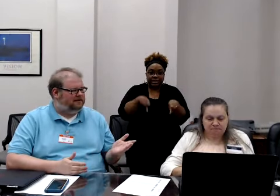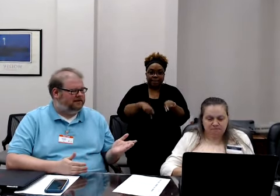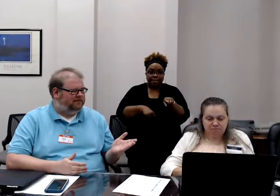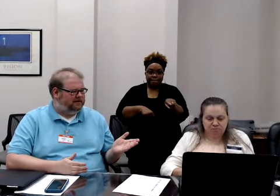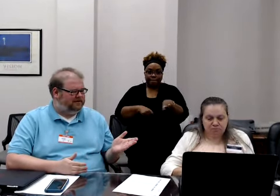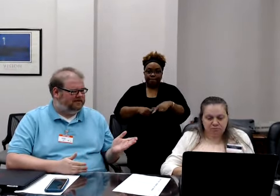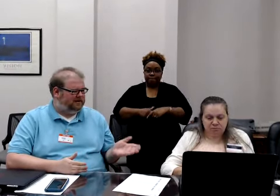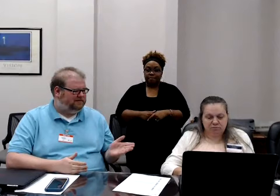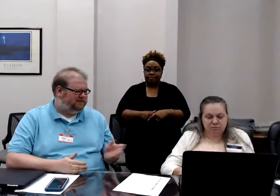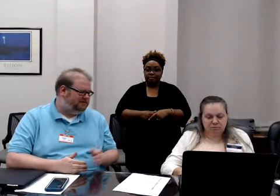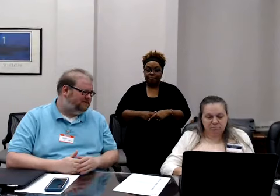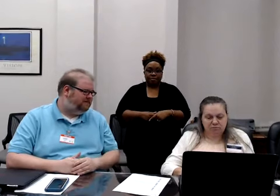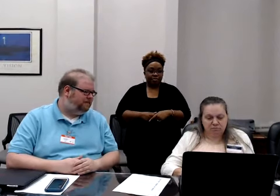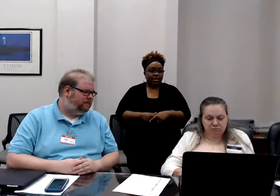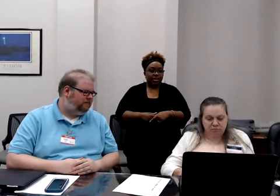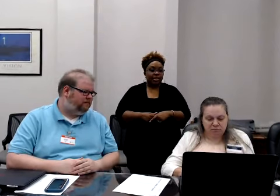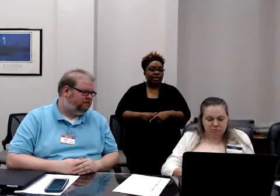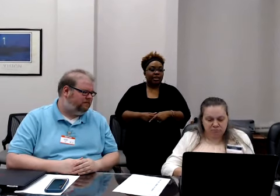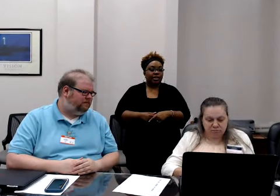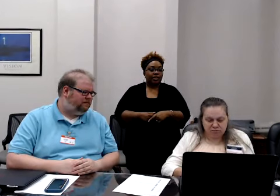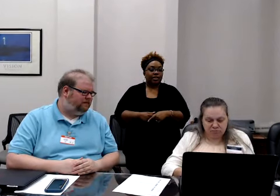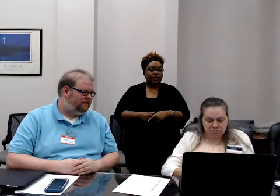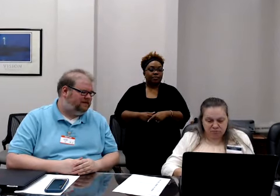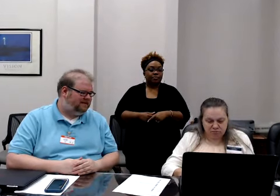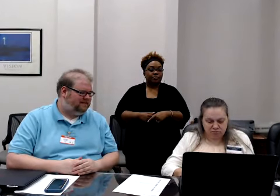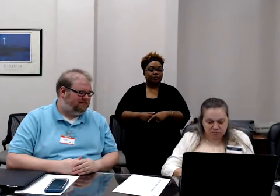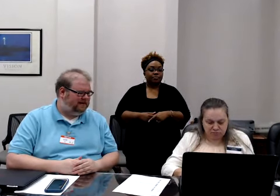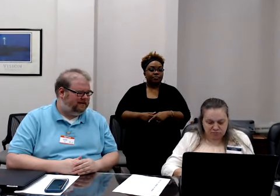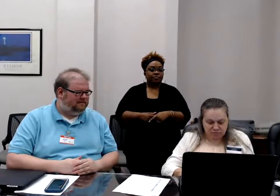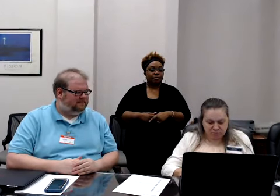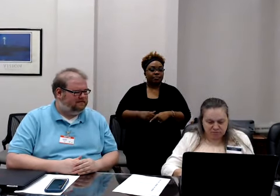It then brings you up to a selectable ballot.